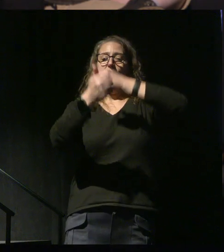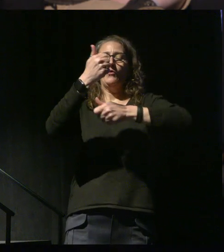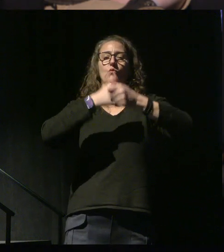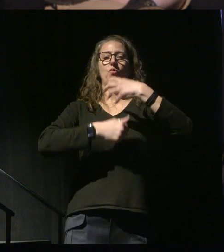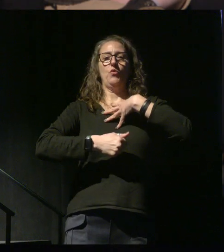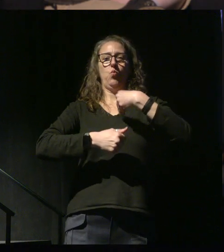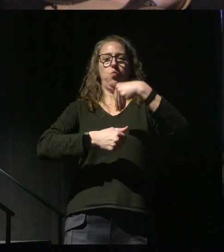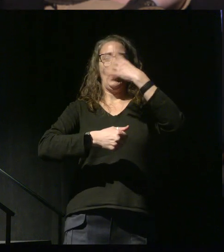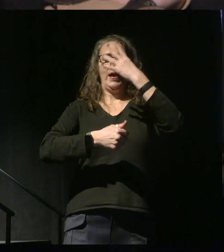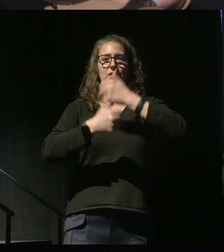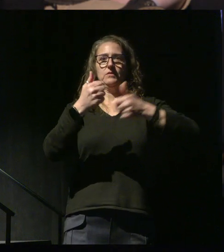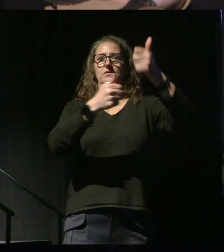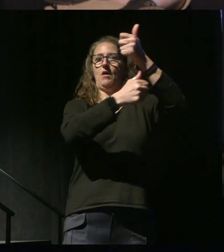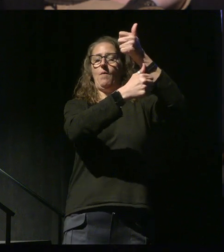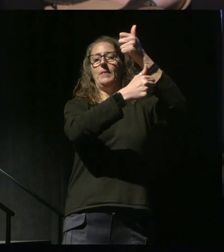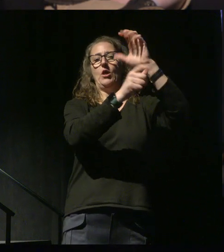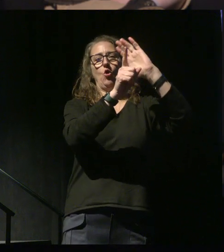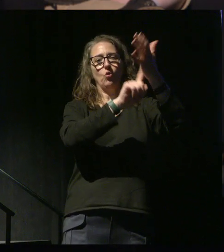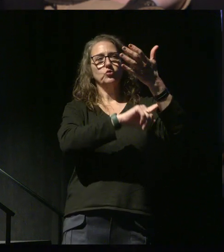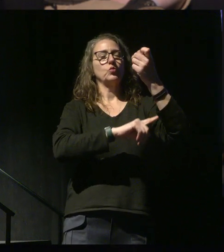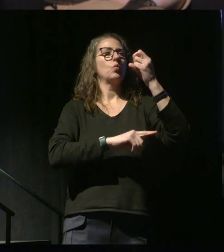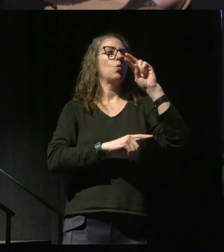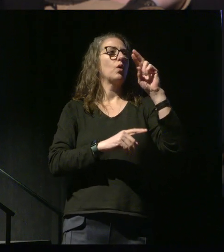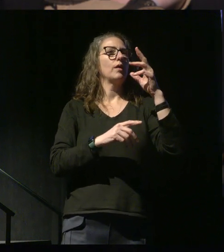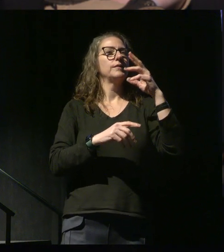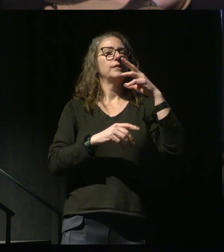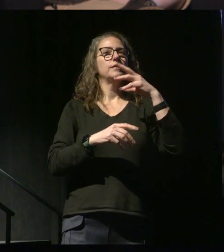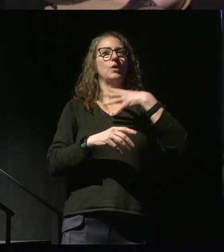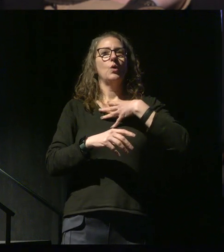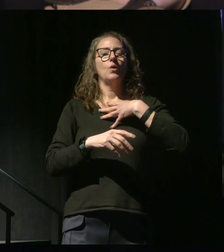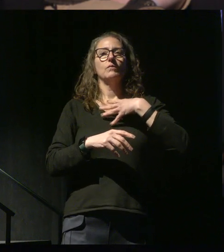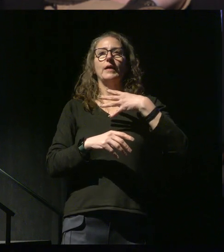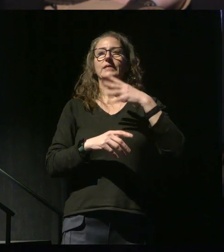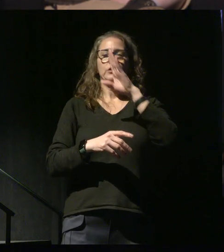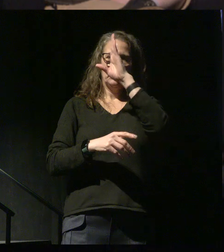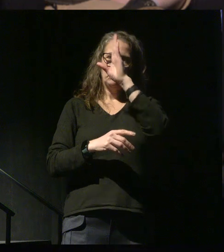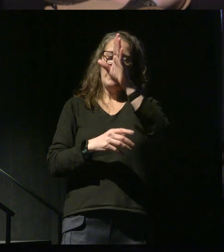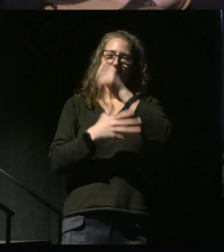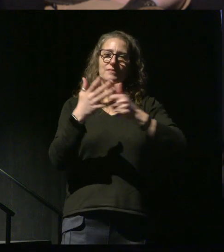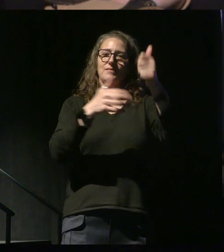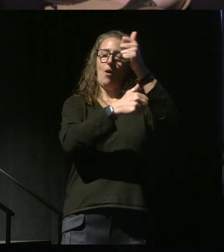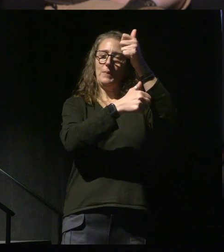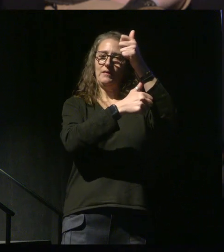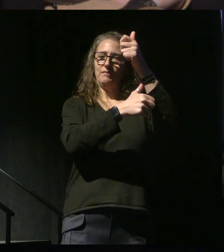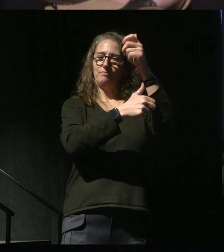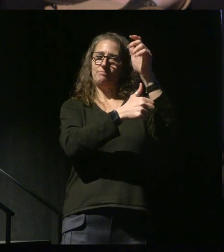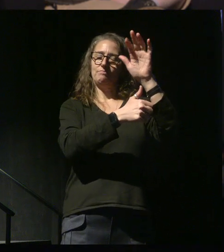or the straight dominant culture, a metaphor for ours. Mm, ooo.